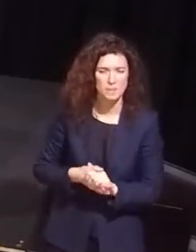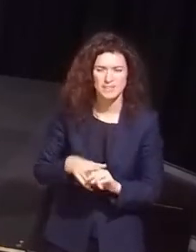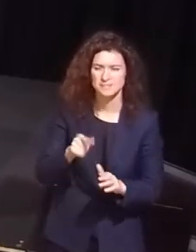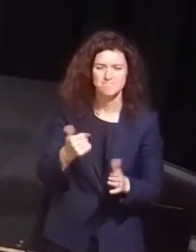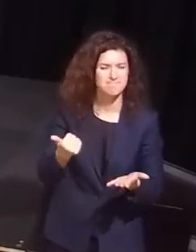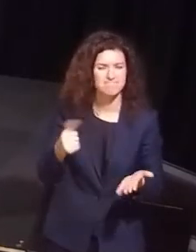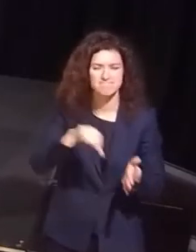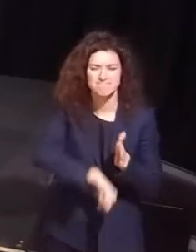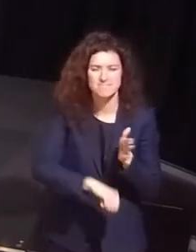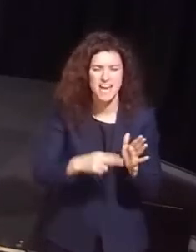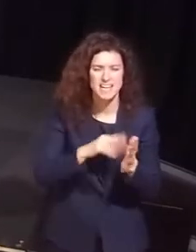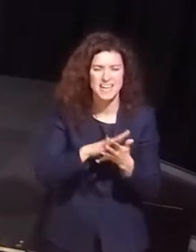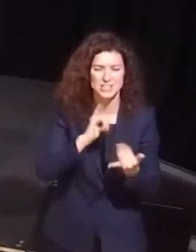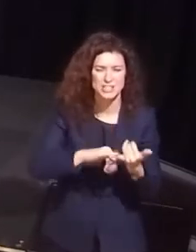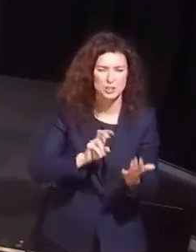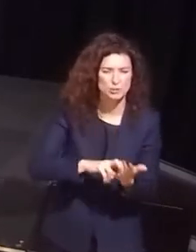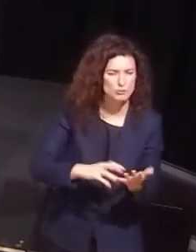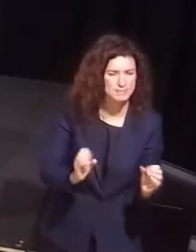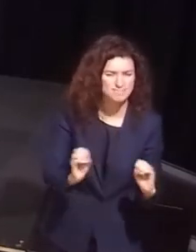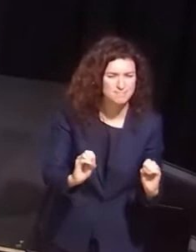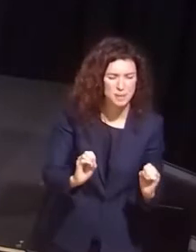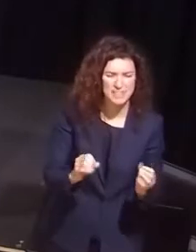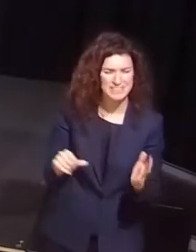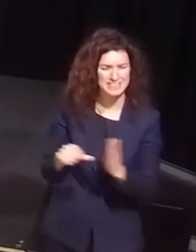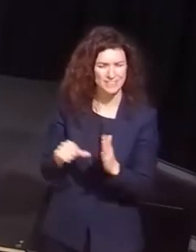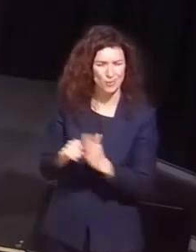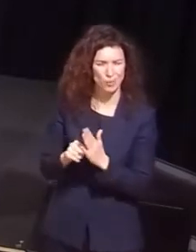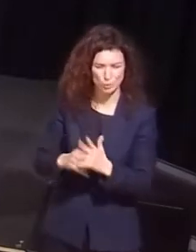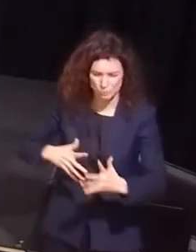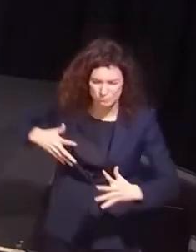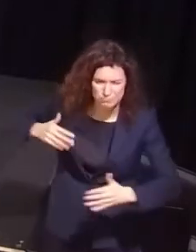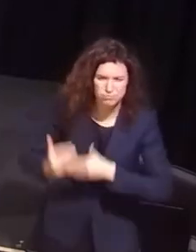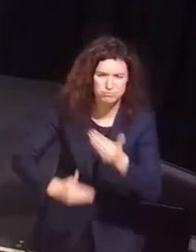it was difficult for Reg to make as much of an impact, leaving him somewhat cast adrift.